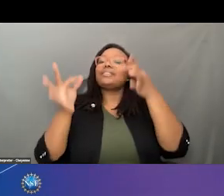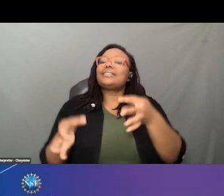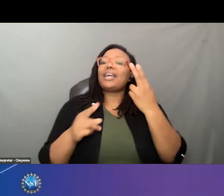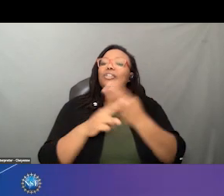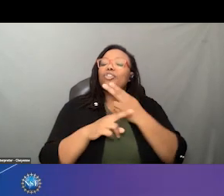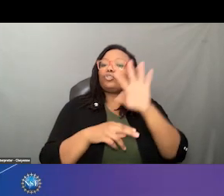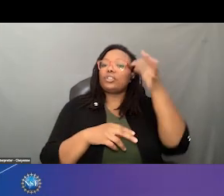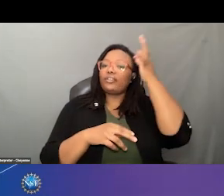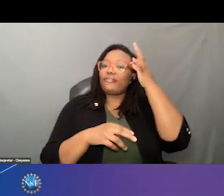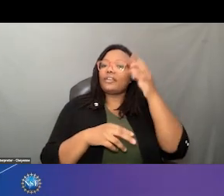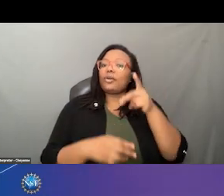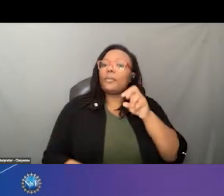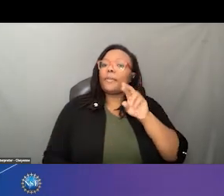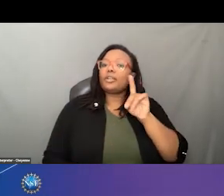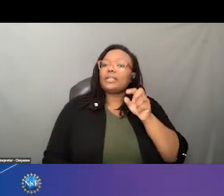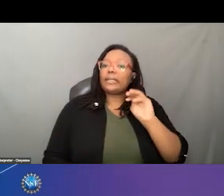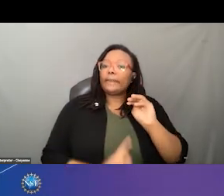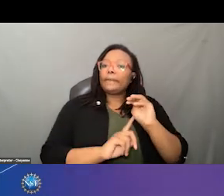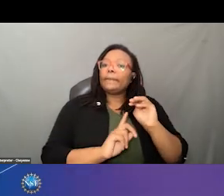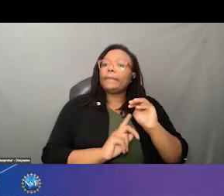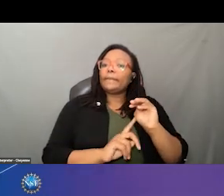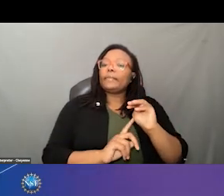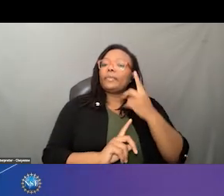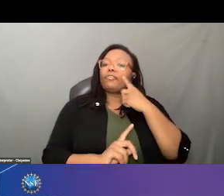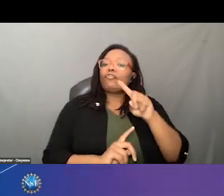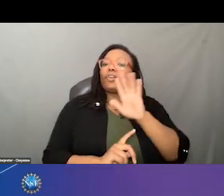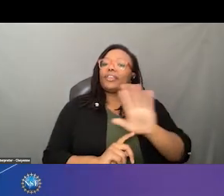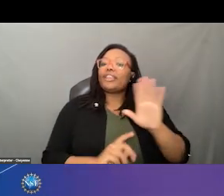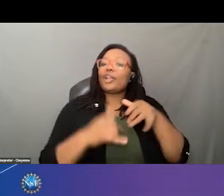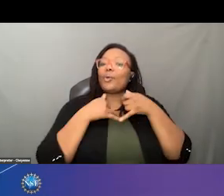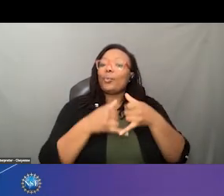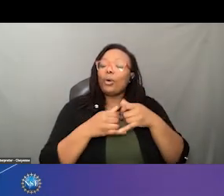to use the federal per diem, you know, for their awards.